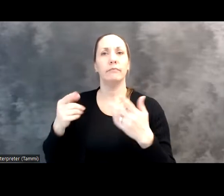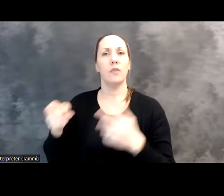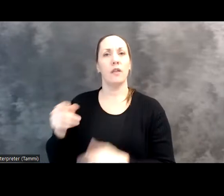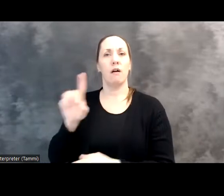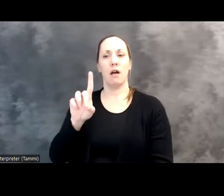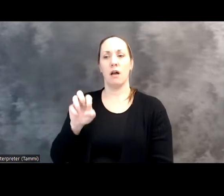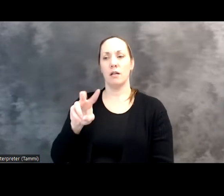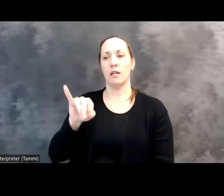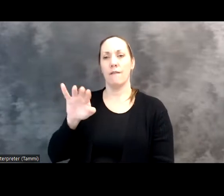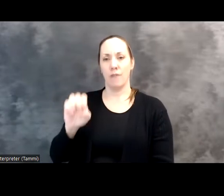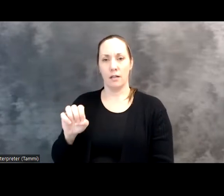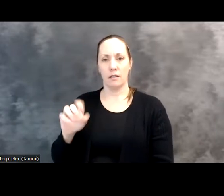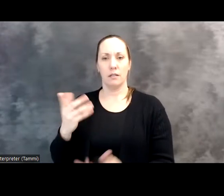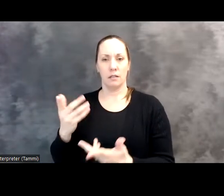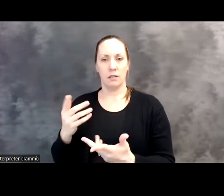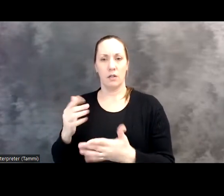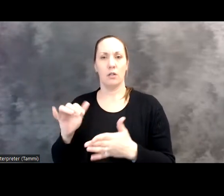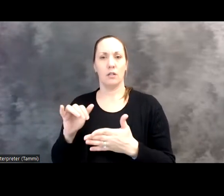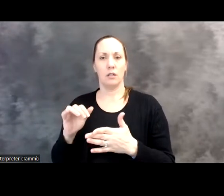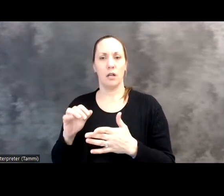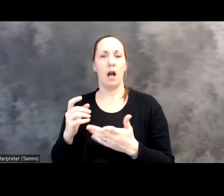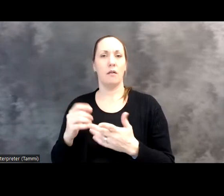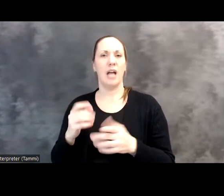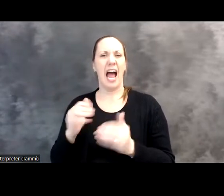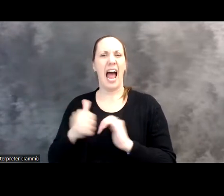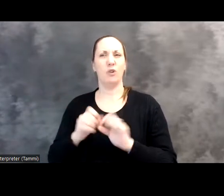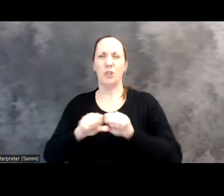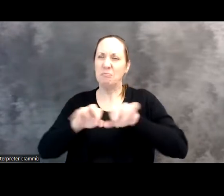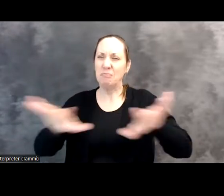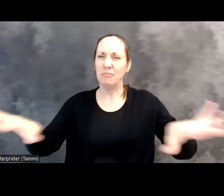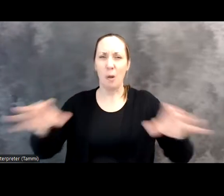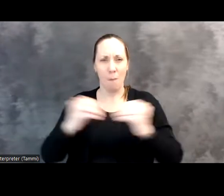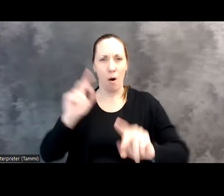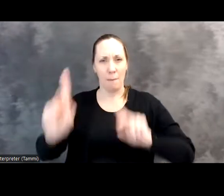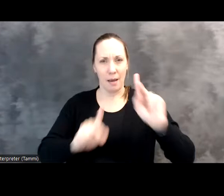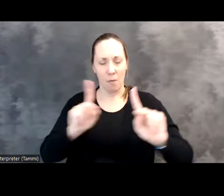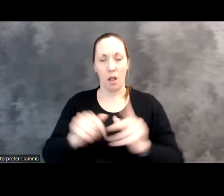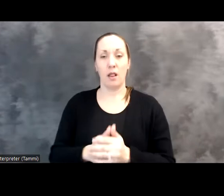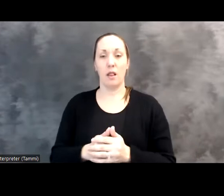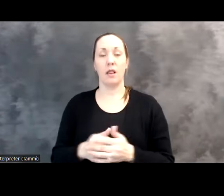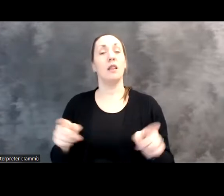This shows also an understanding of how to market the devices and how to bring them out to the wider